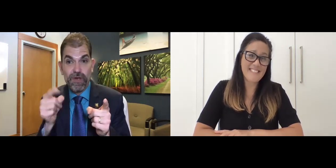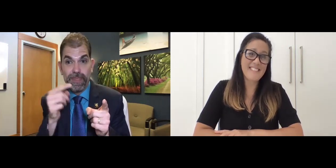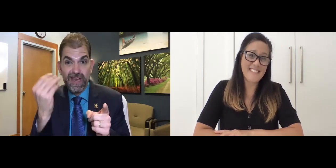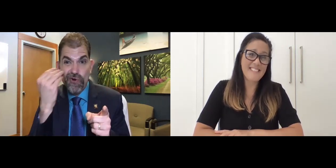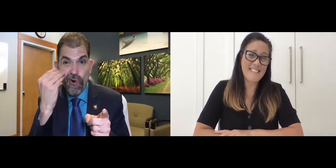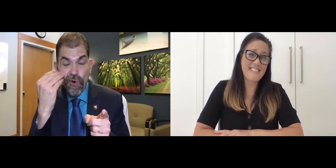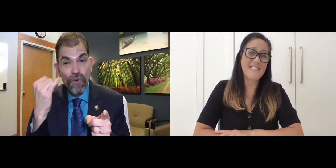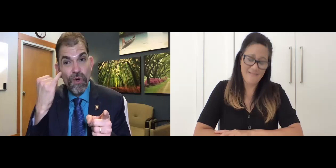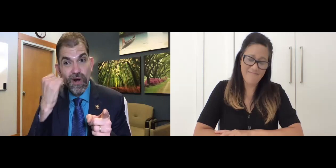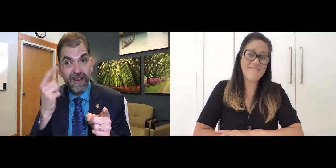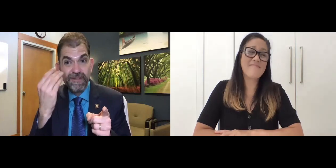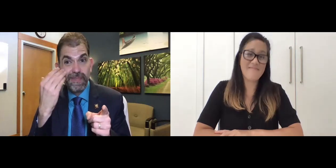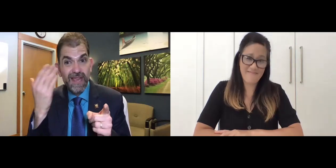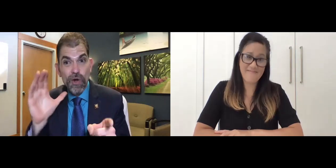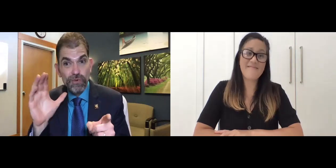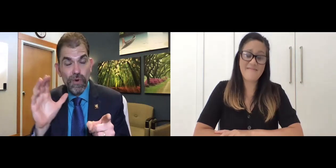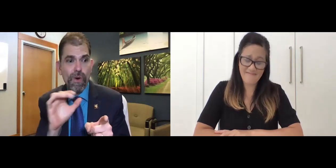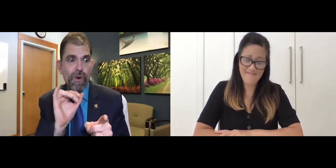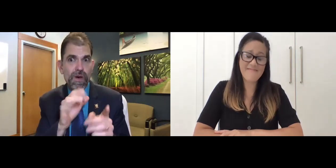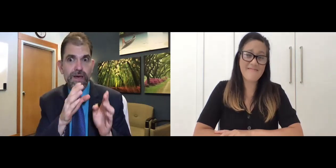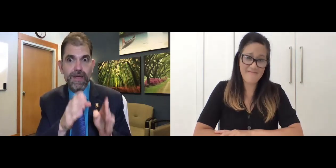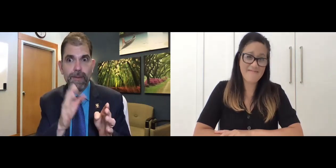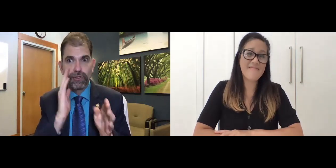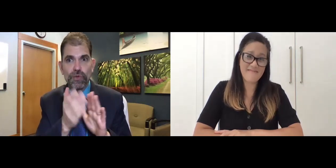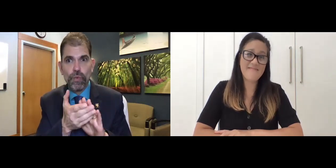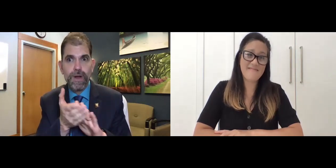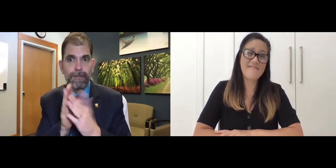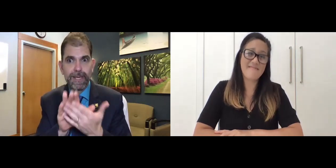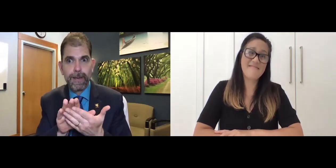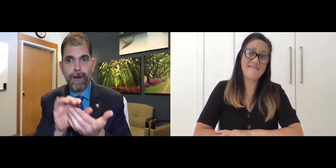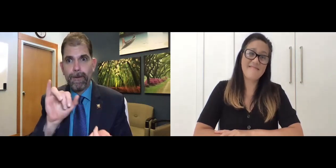Then an interpreter might be involved. It might be an interpreter that they know